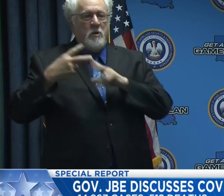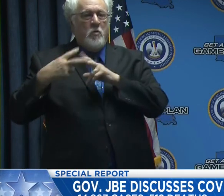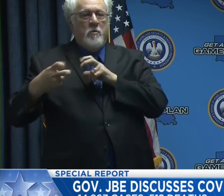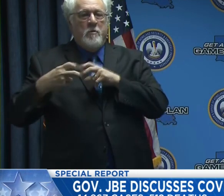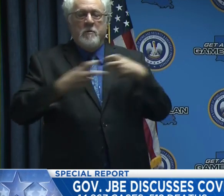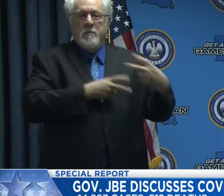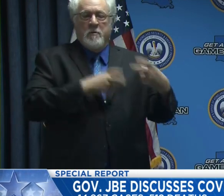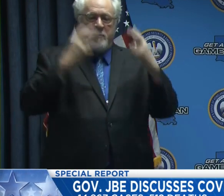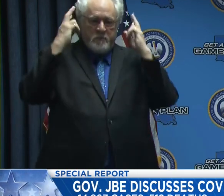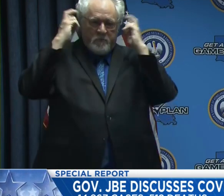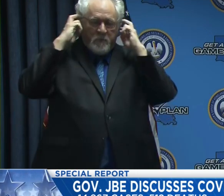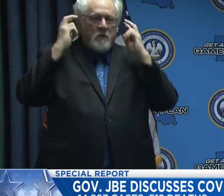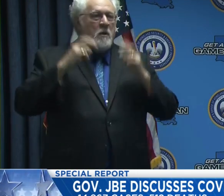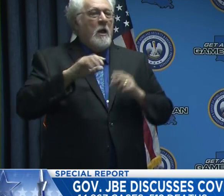COVERINGS THAT ARE RELATIVELY